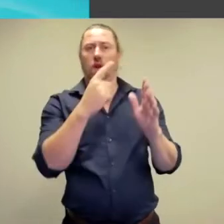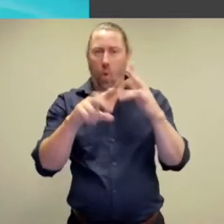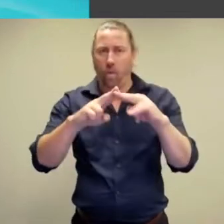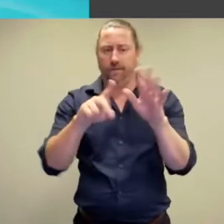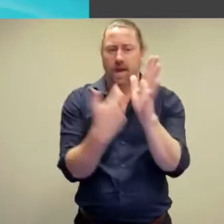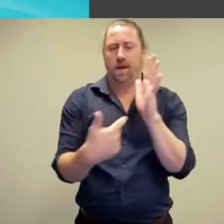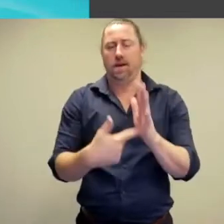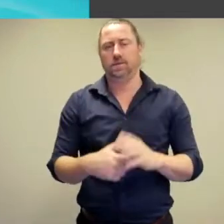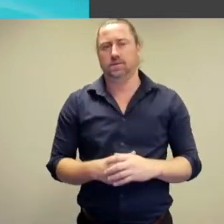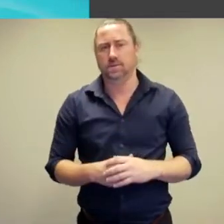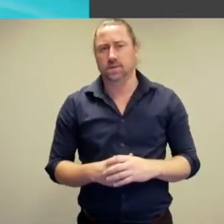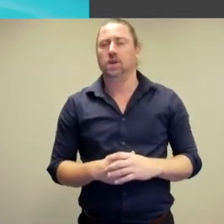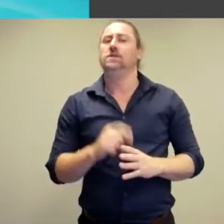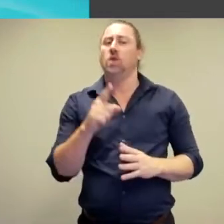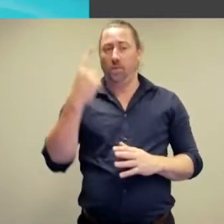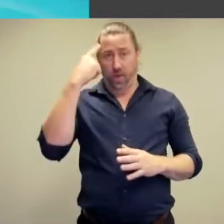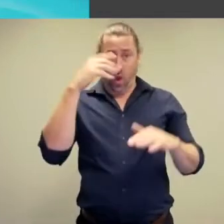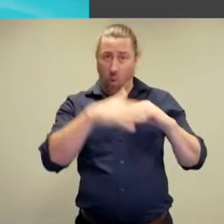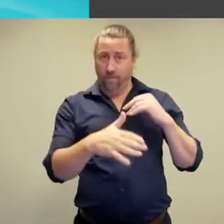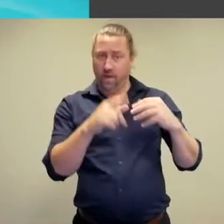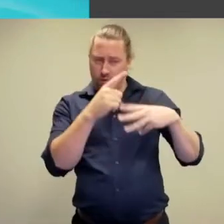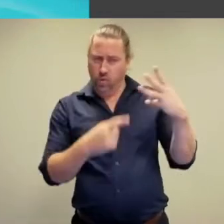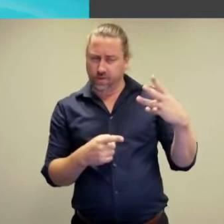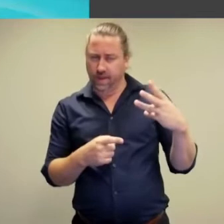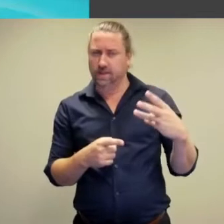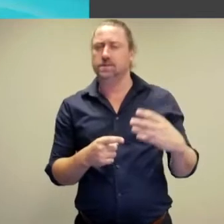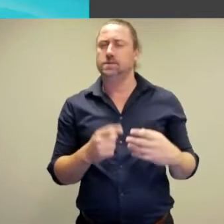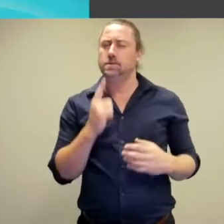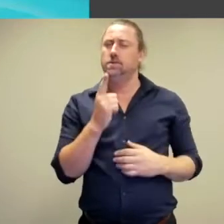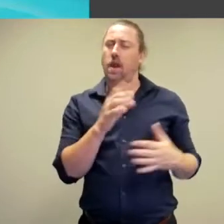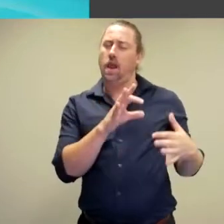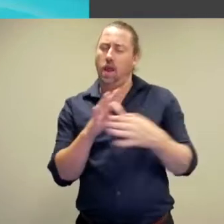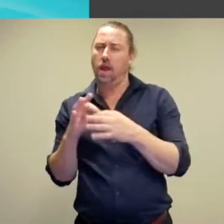those questions in mind,